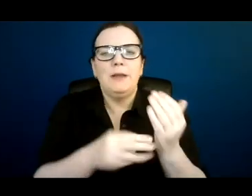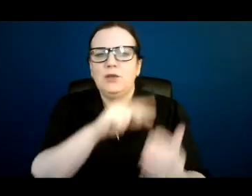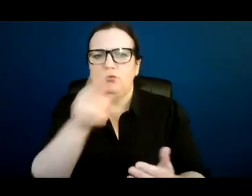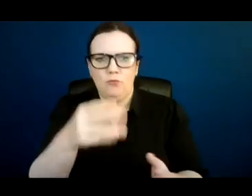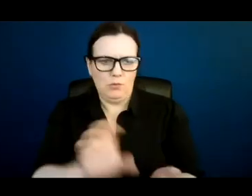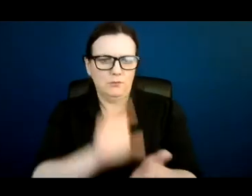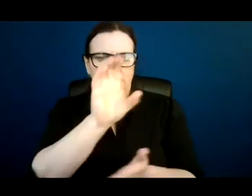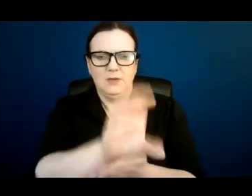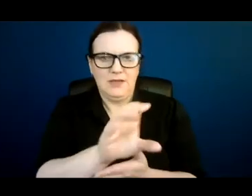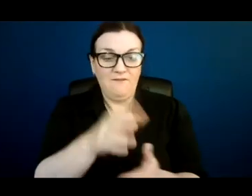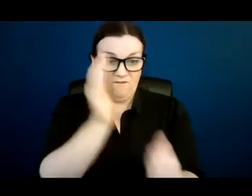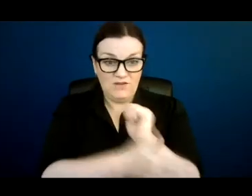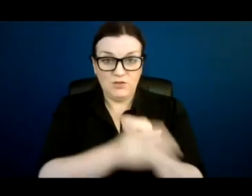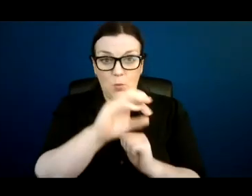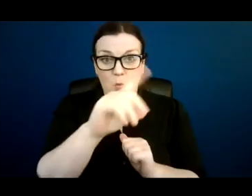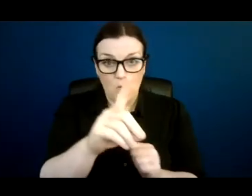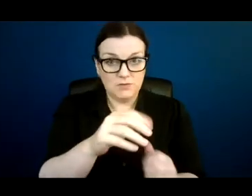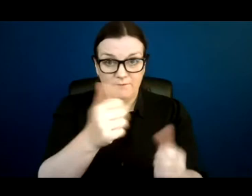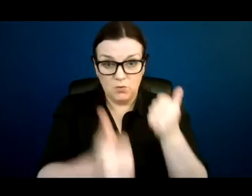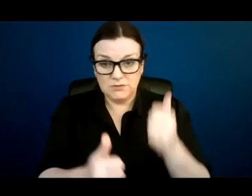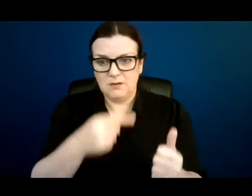that that challenge is being looked at at the moment and I am delighted to hear that.